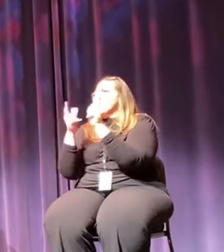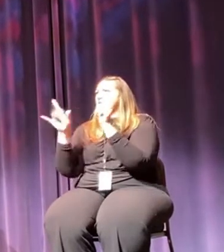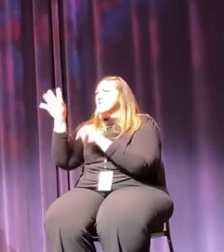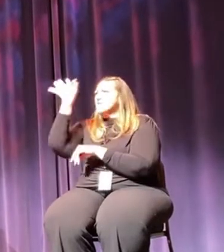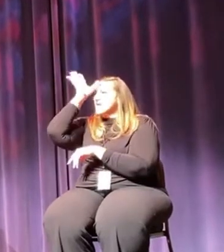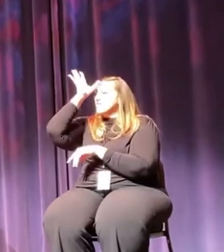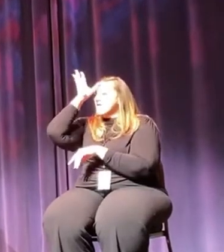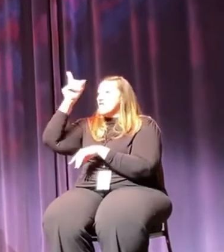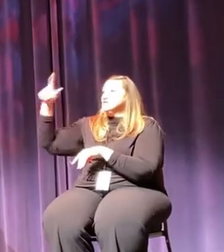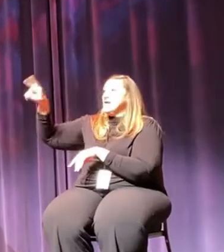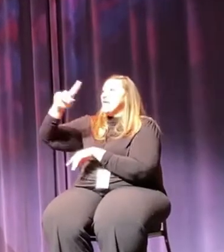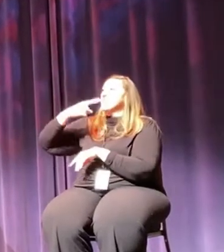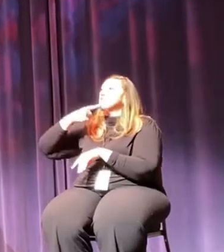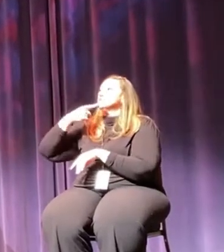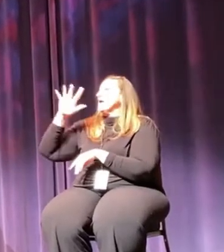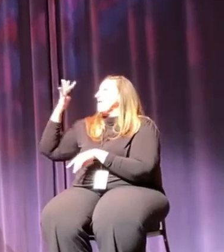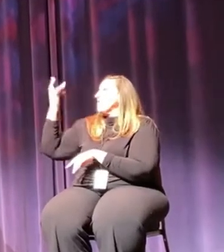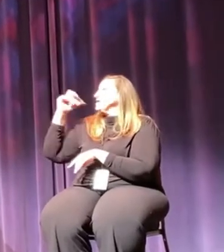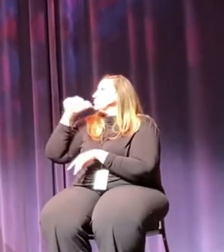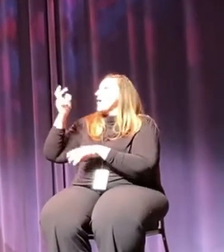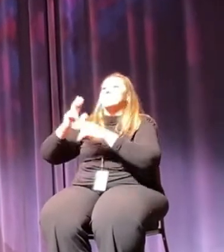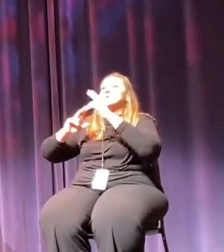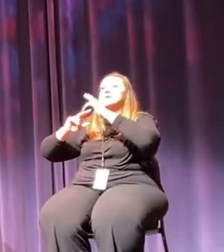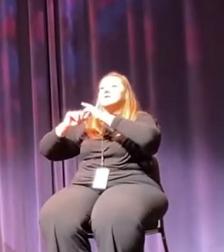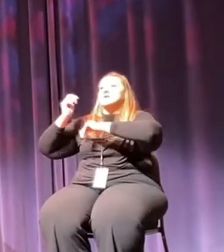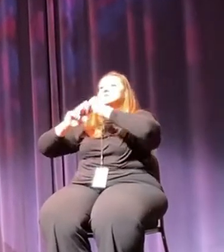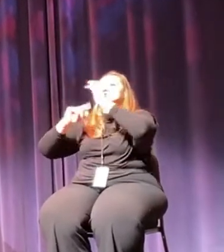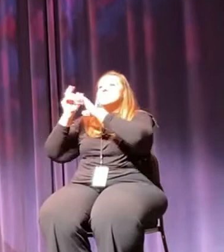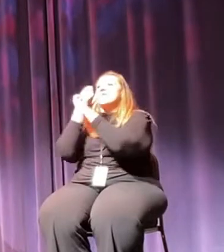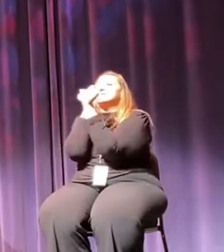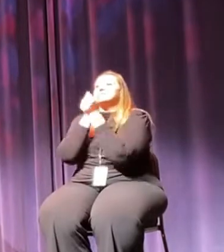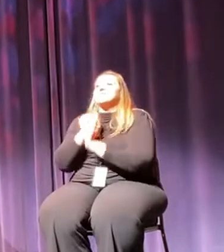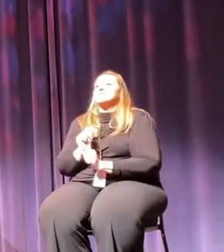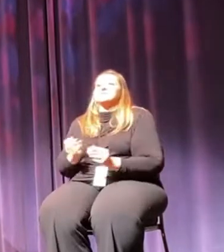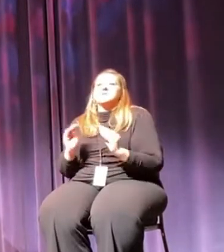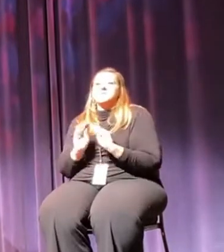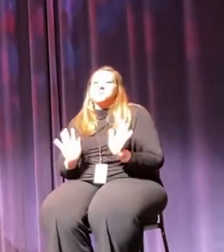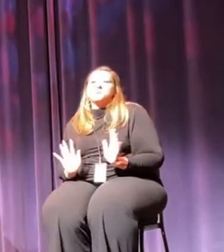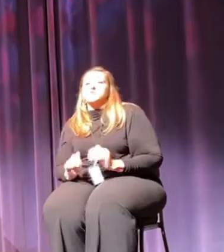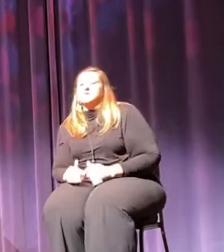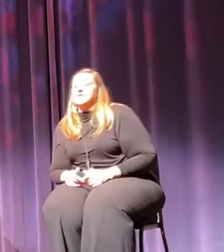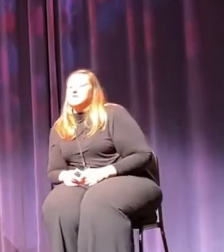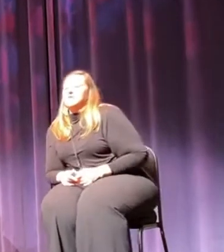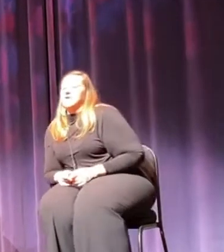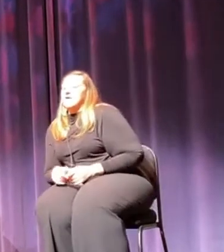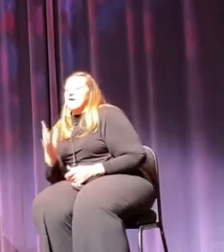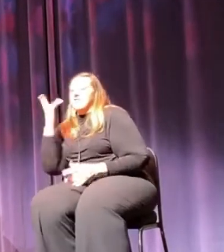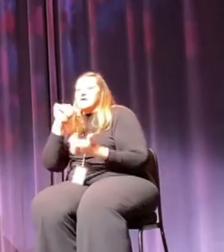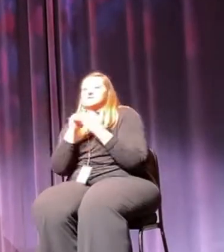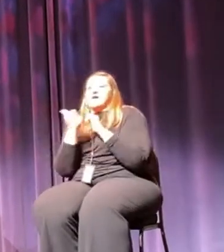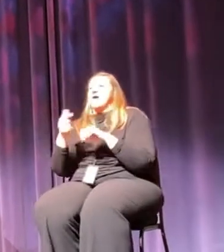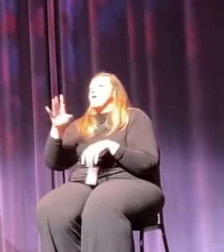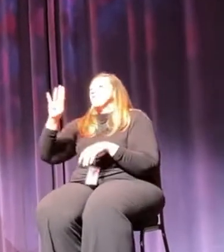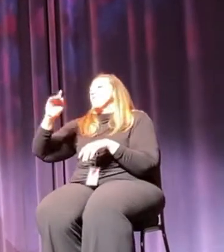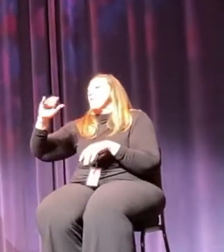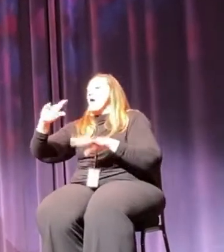and they'll say, that's why we don't build sufferers anymore. They'll say that's how the bioforms and boyshapes